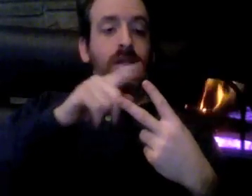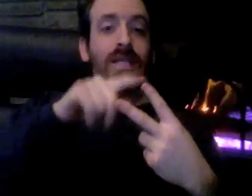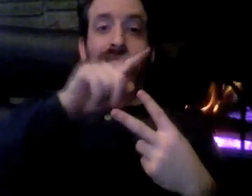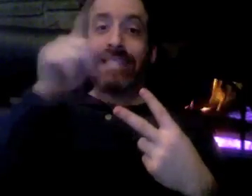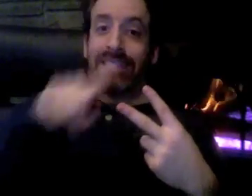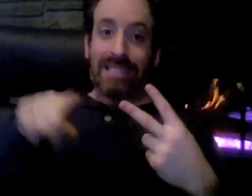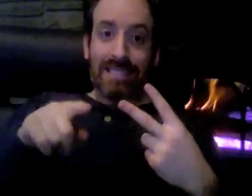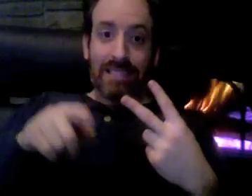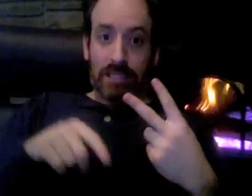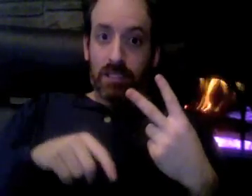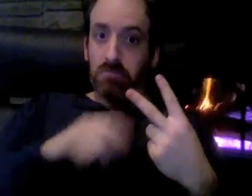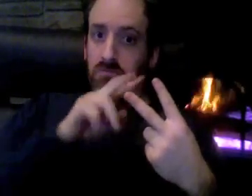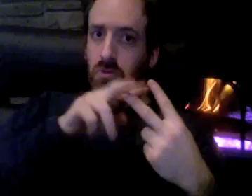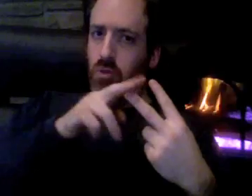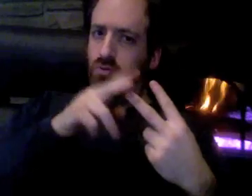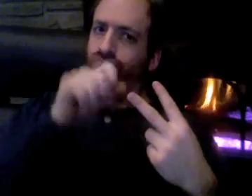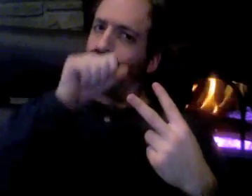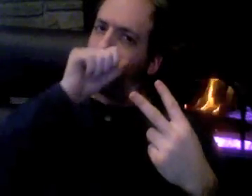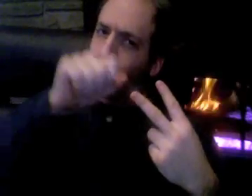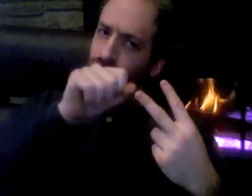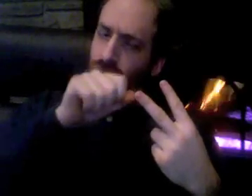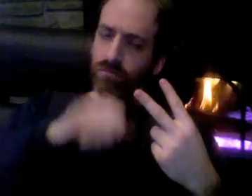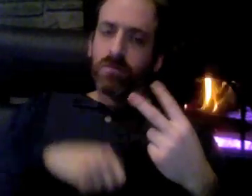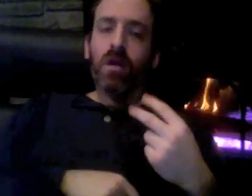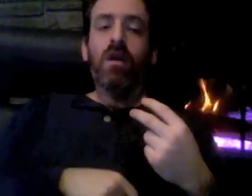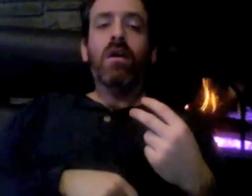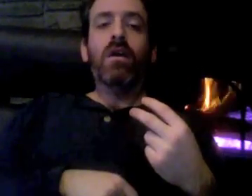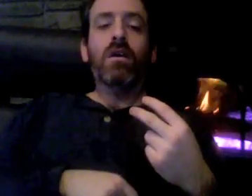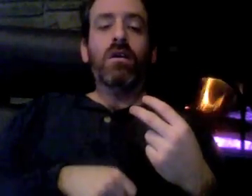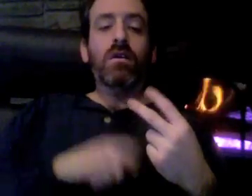For instance, Snap!VRS and ZVRS which you really enjoy their services very much.